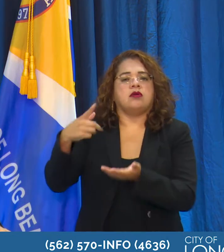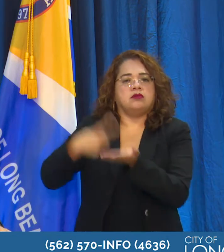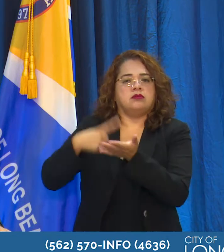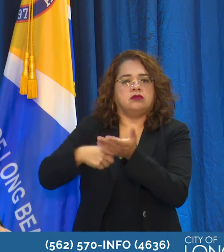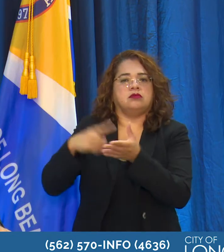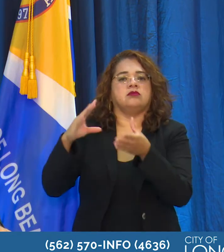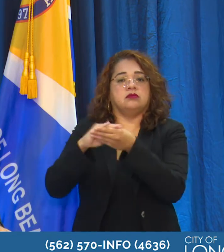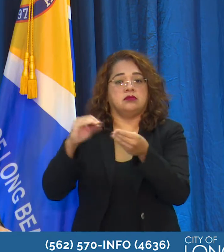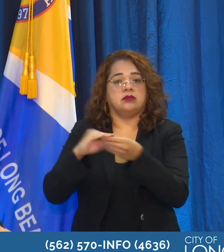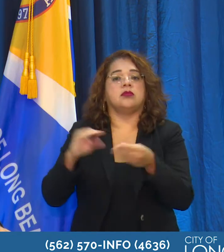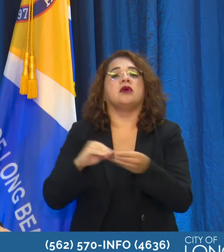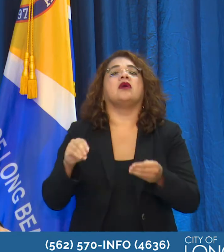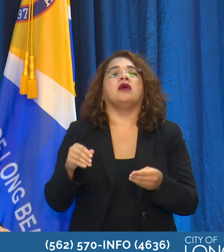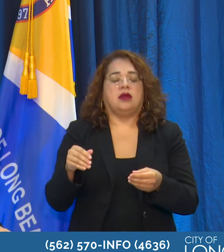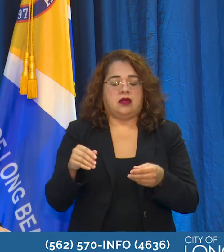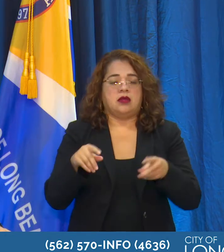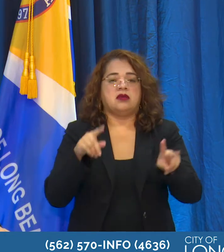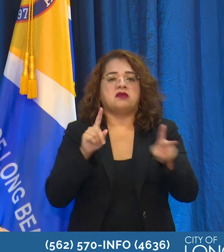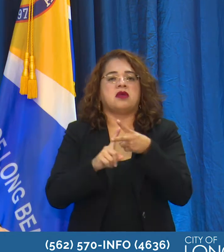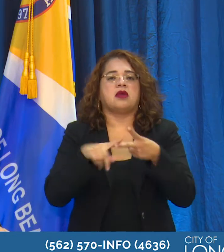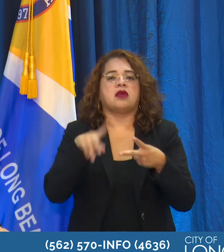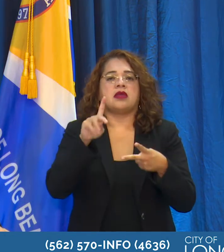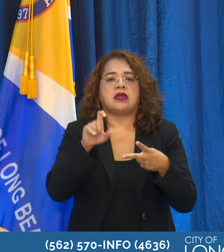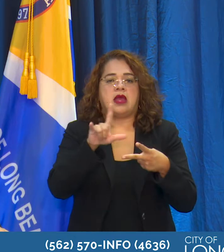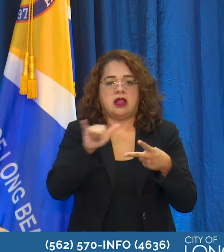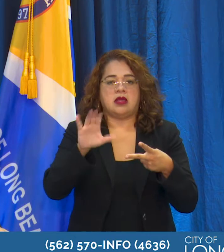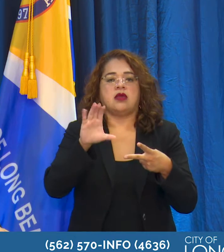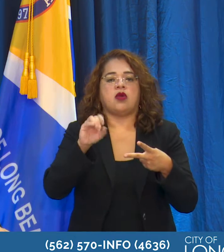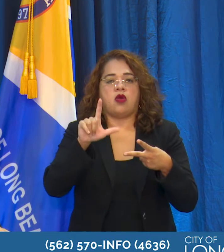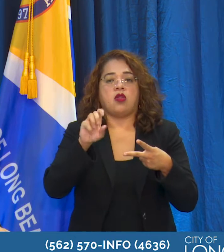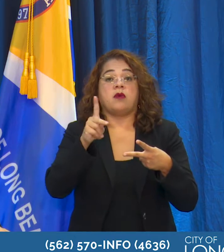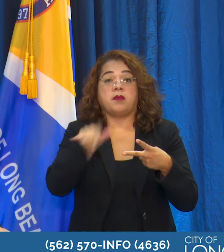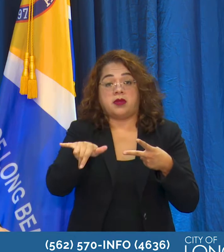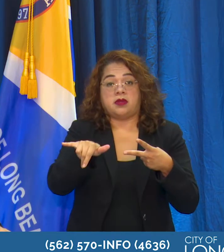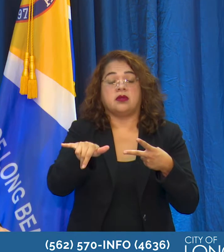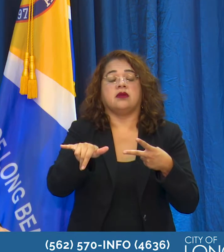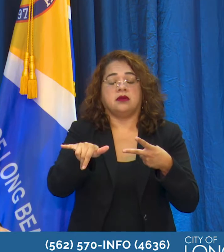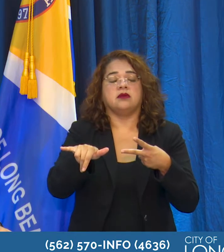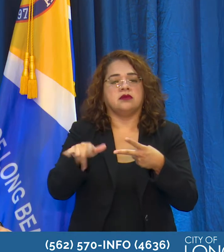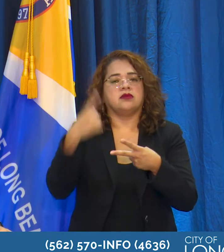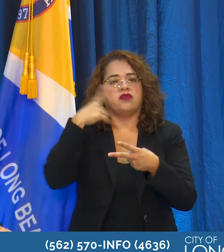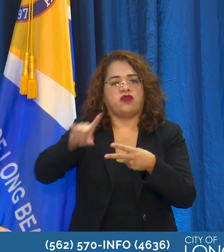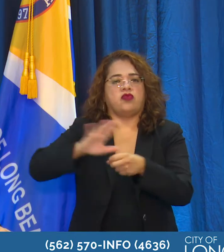director of the Health department, who'll be doing our COVID update today as well.